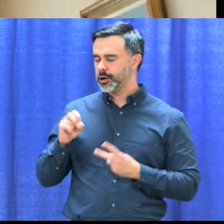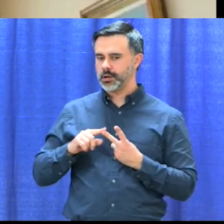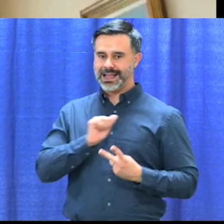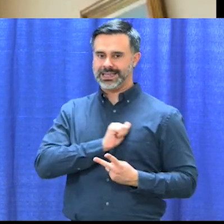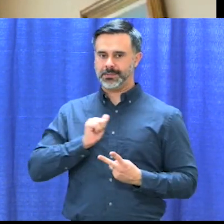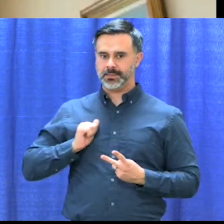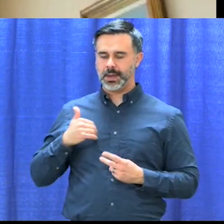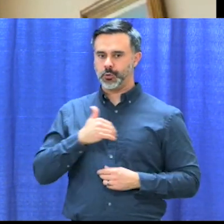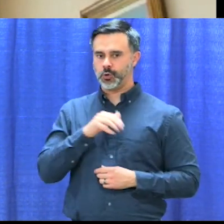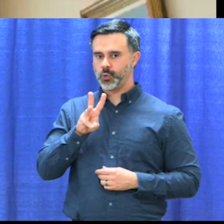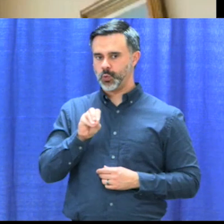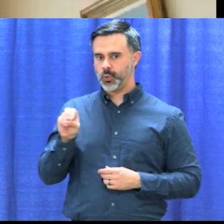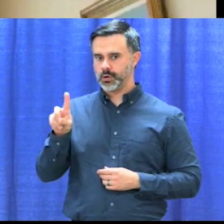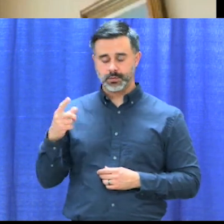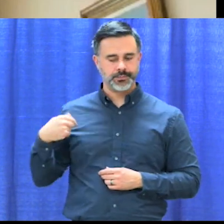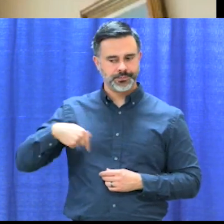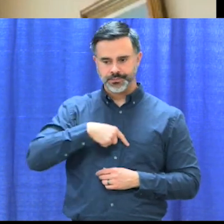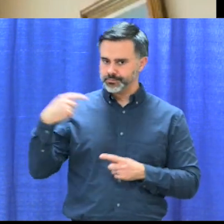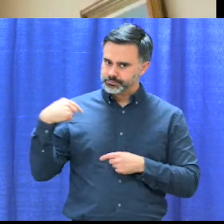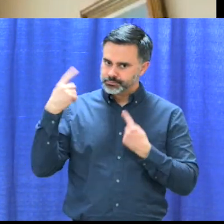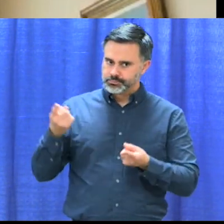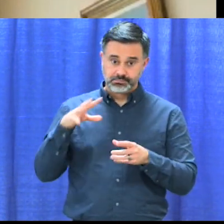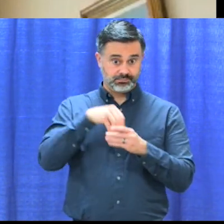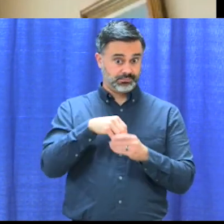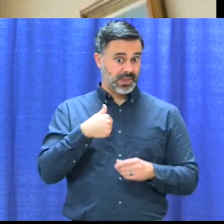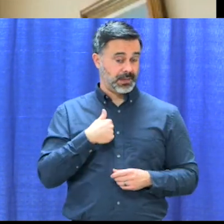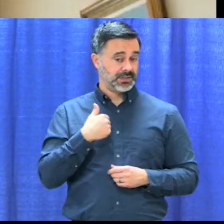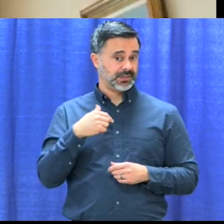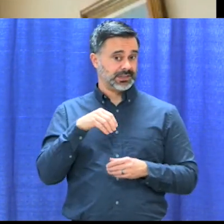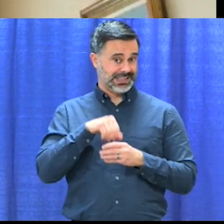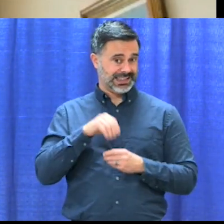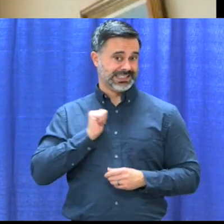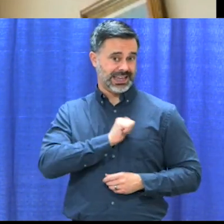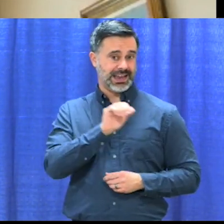We have fought this for five years since I've been in the assembly and will continue to do so.